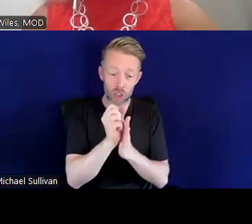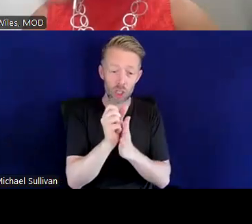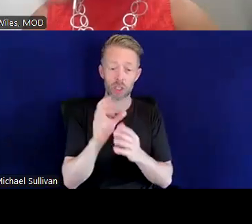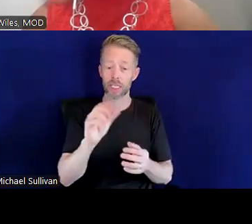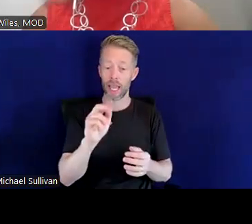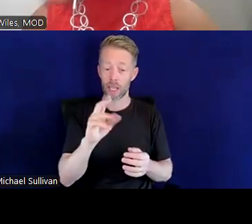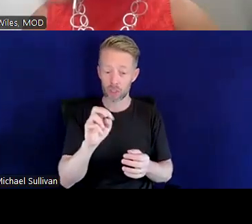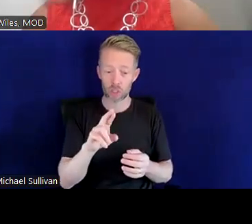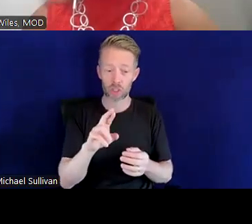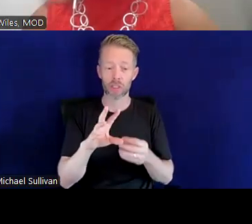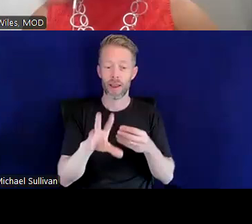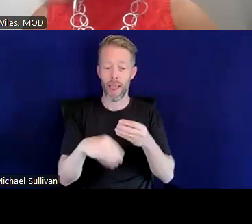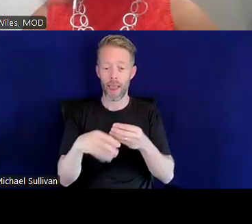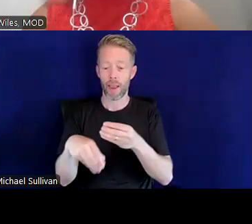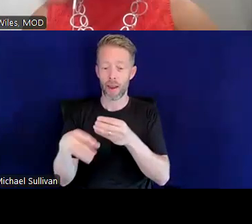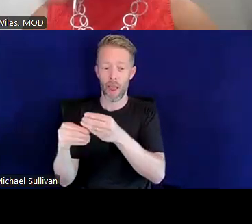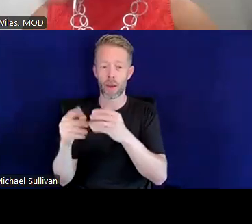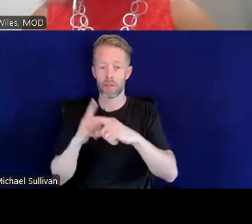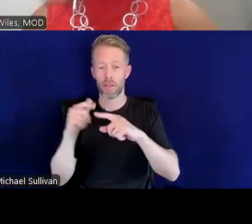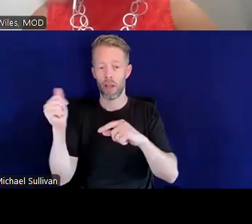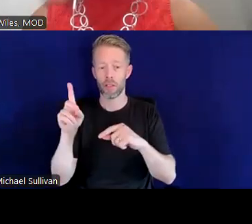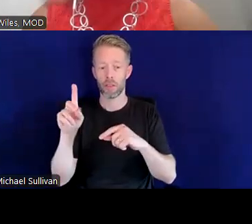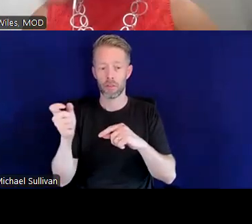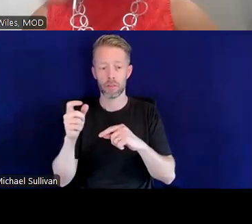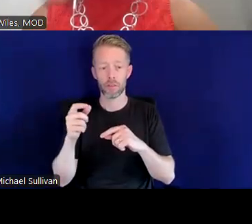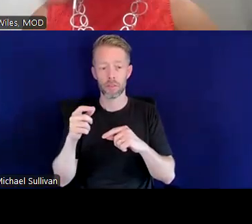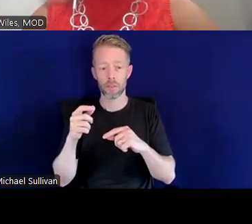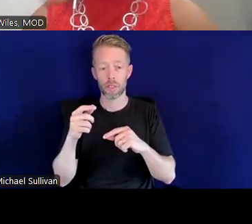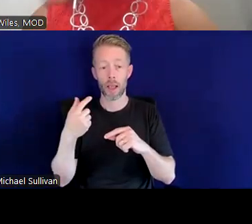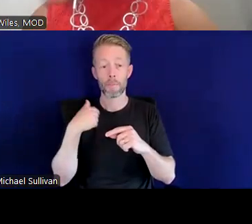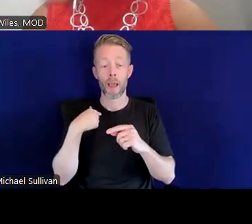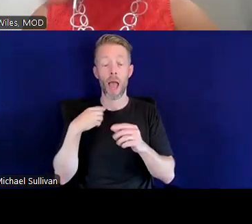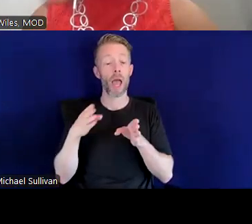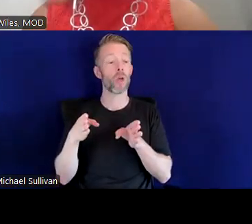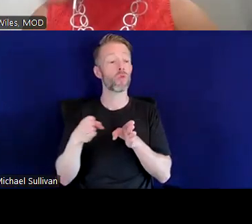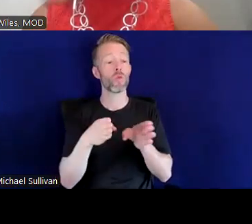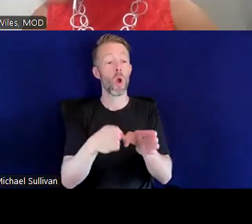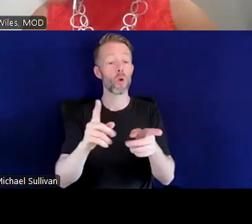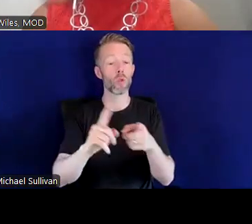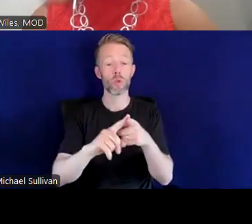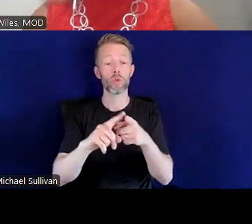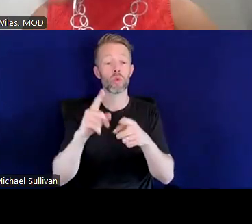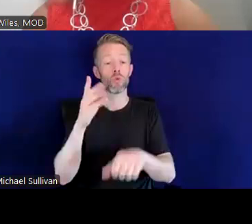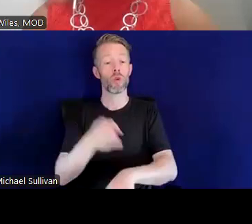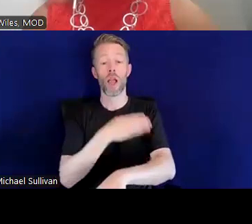other things but it's just my road to recovery will always be under construction, life and